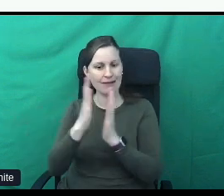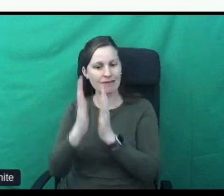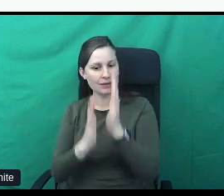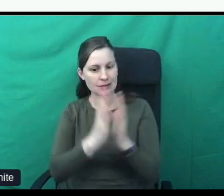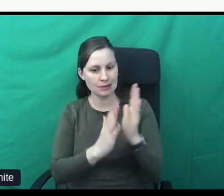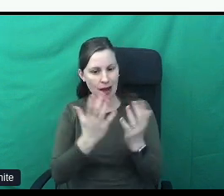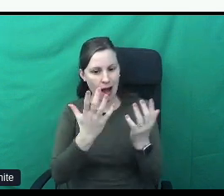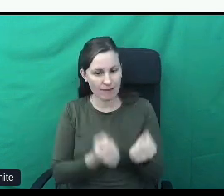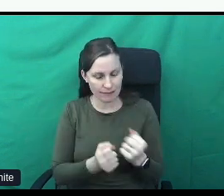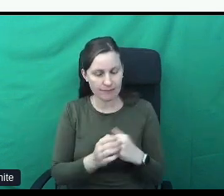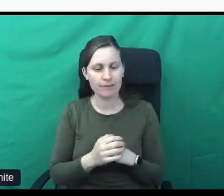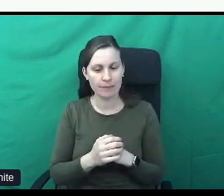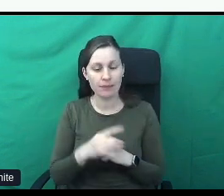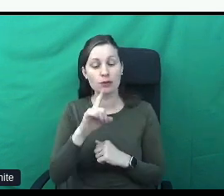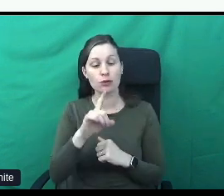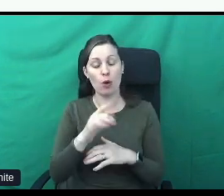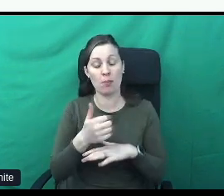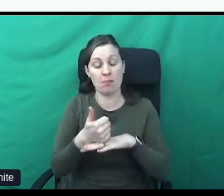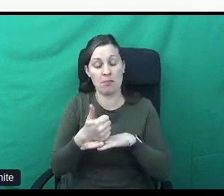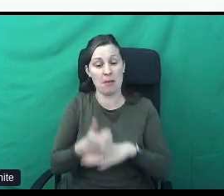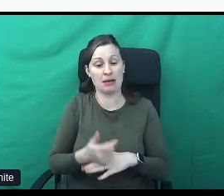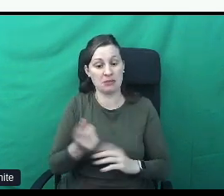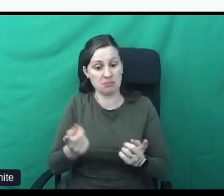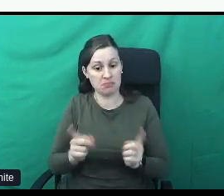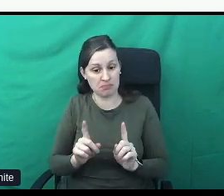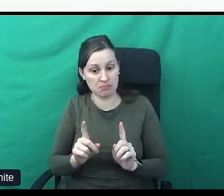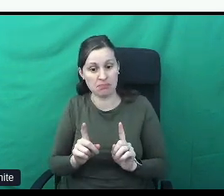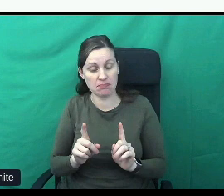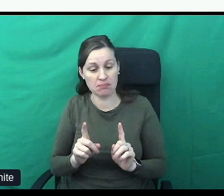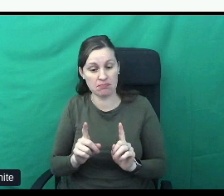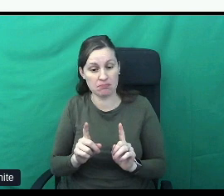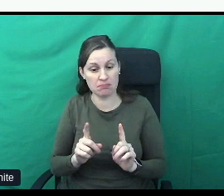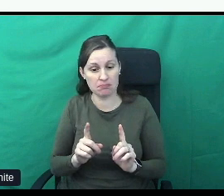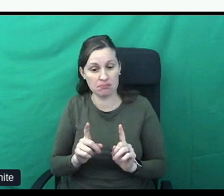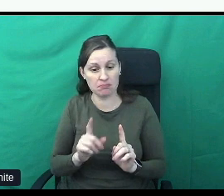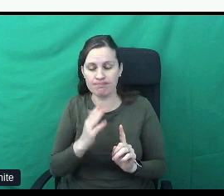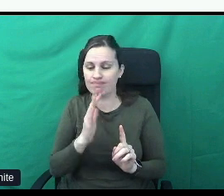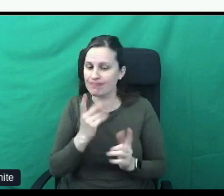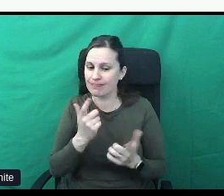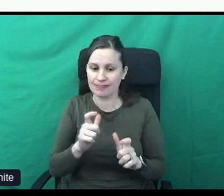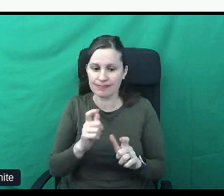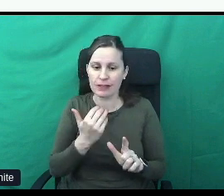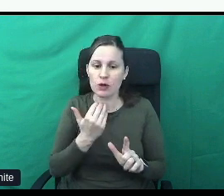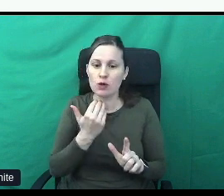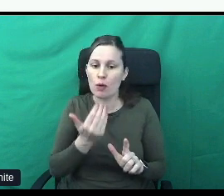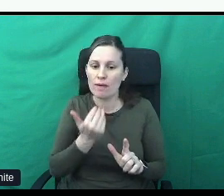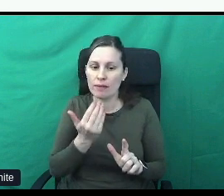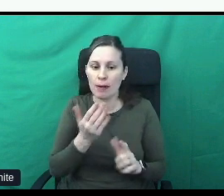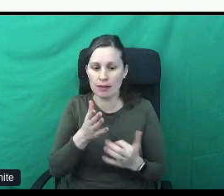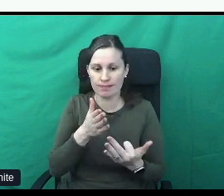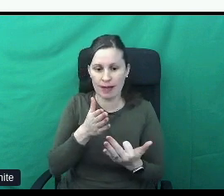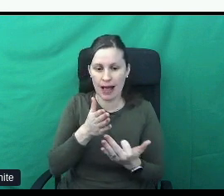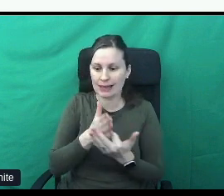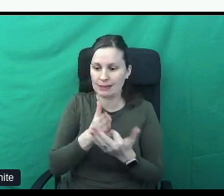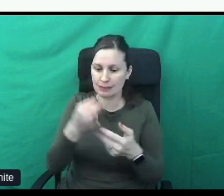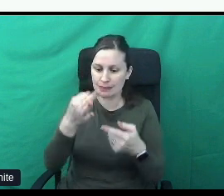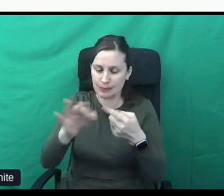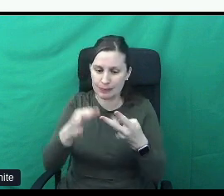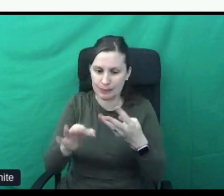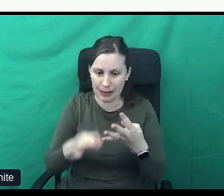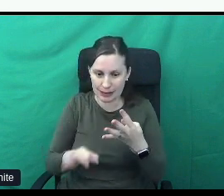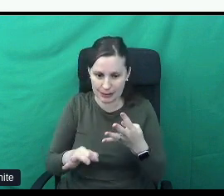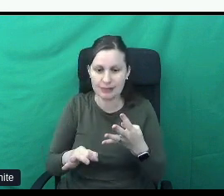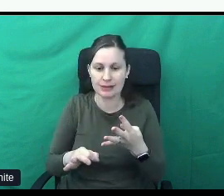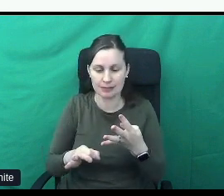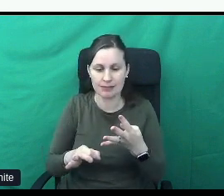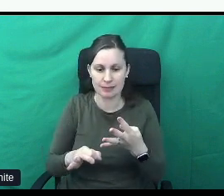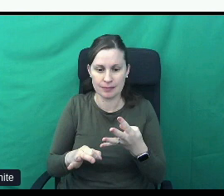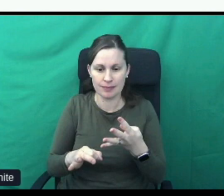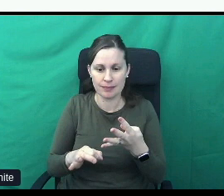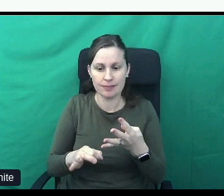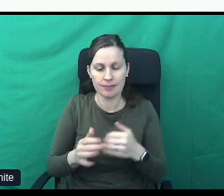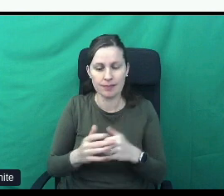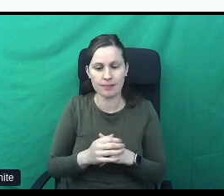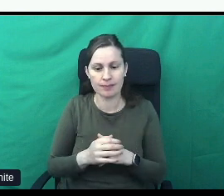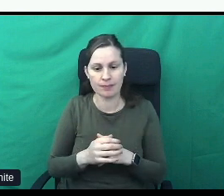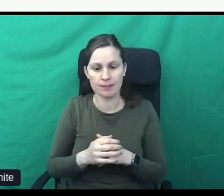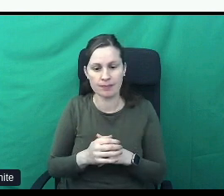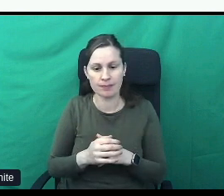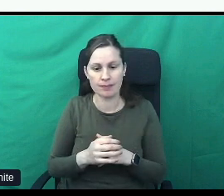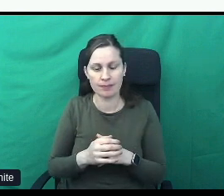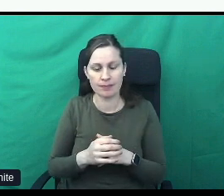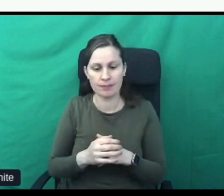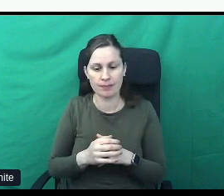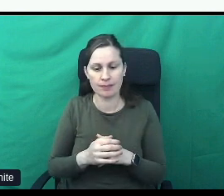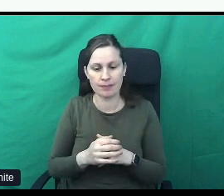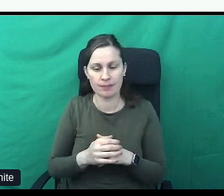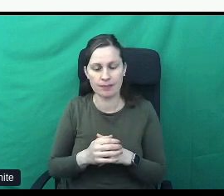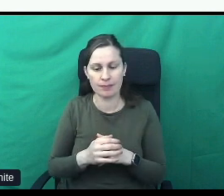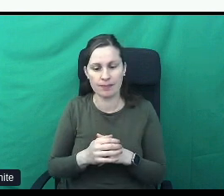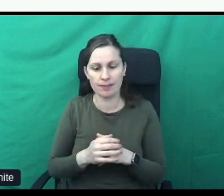And basically the wanting of in additional spec to meet all the needs in terms of accessibility.